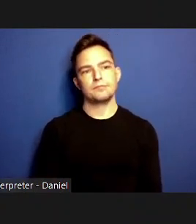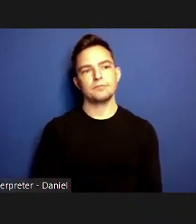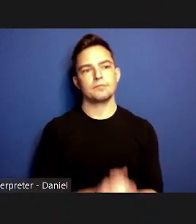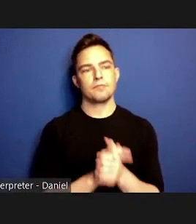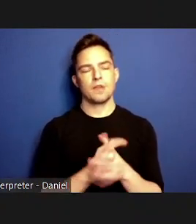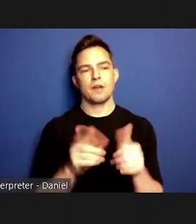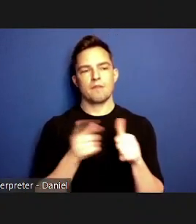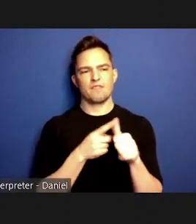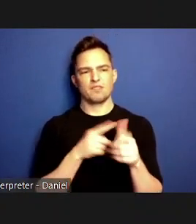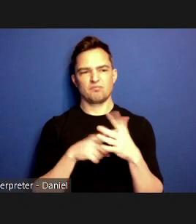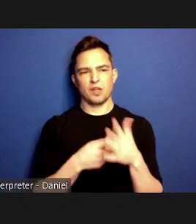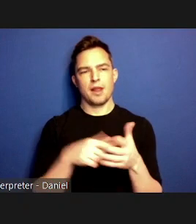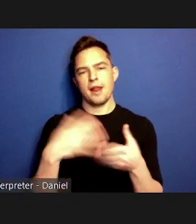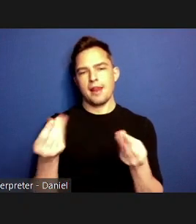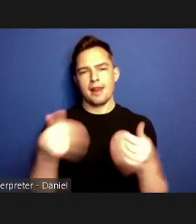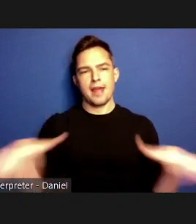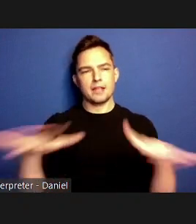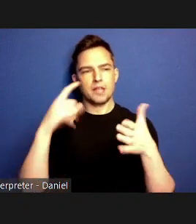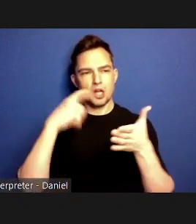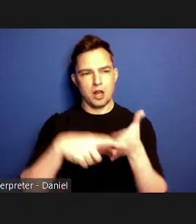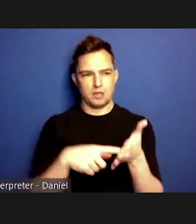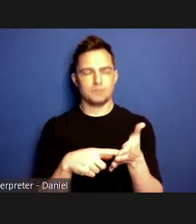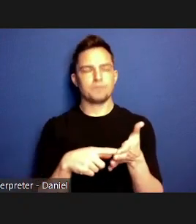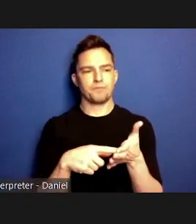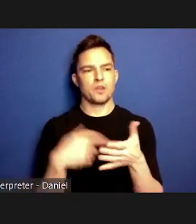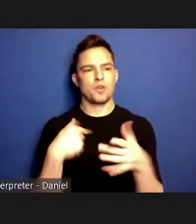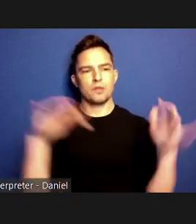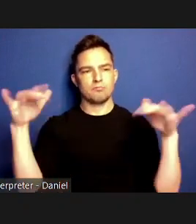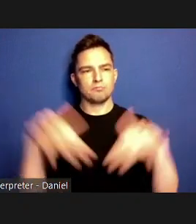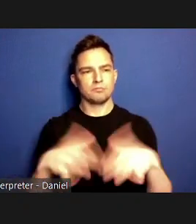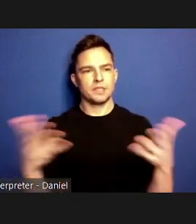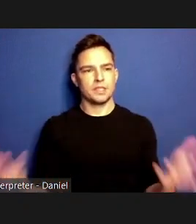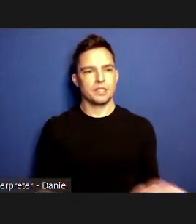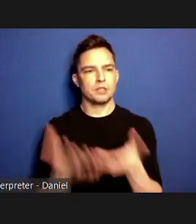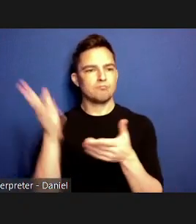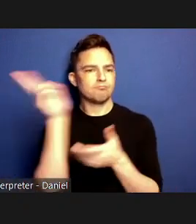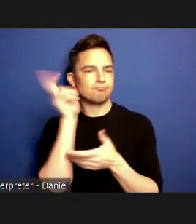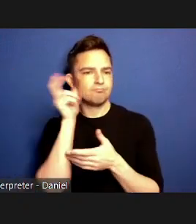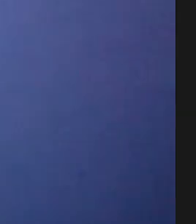to begin with the land acknowledgment as we gather here today and listen to the speakers,